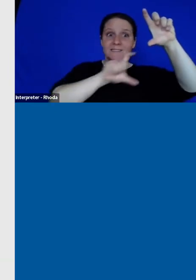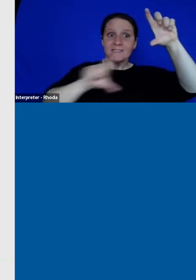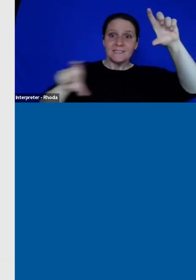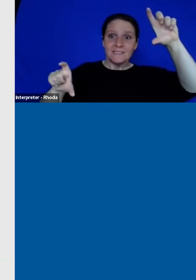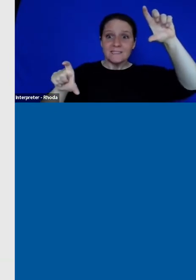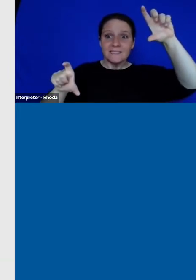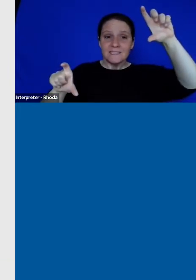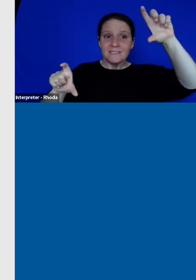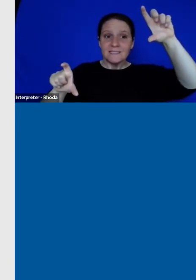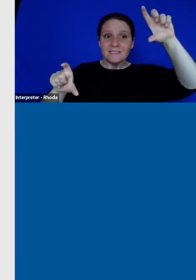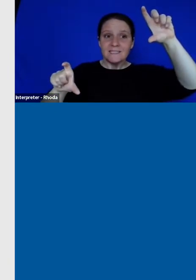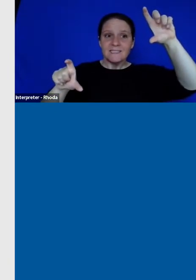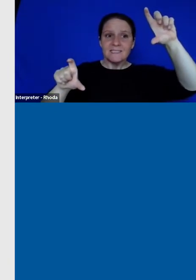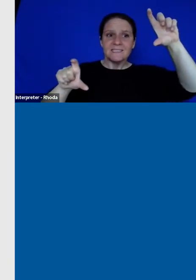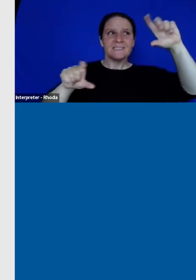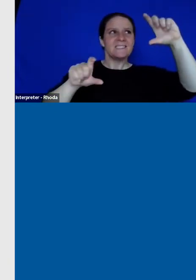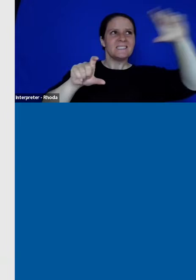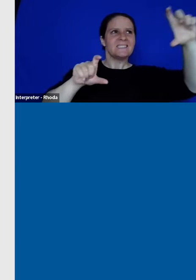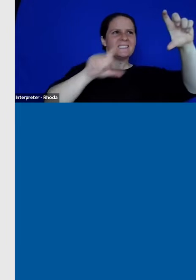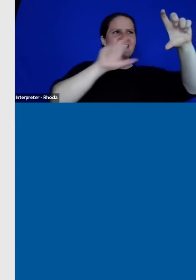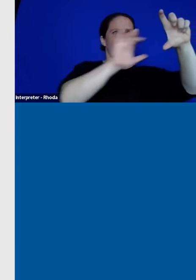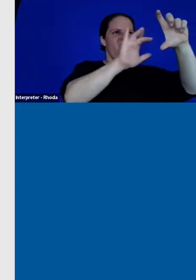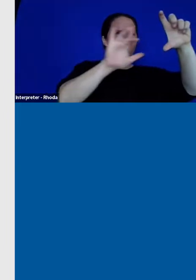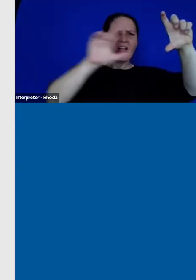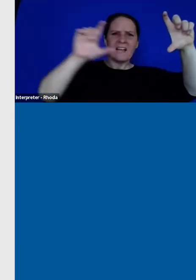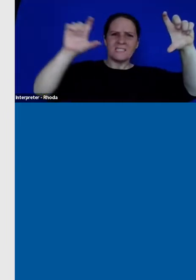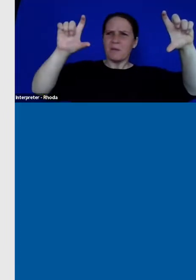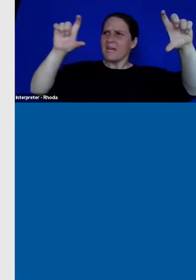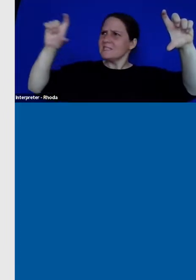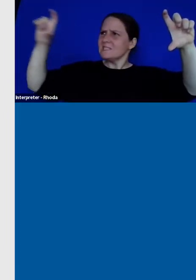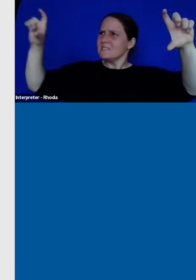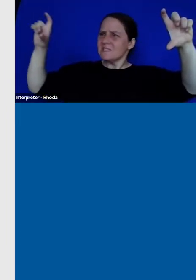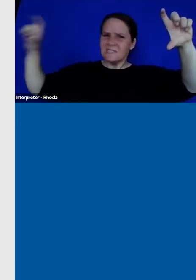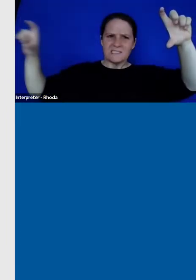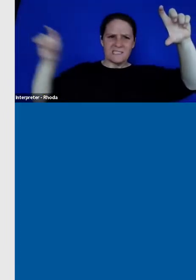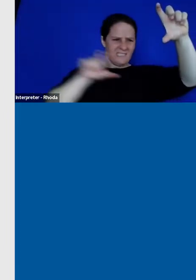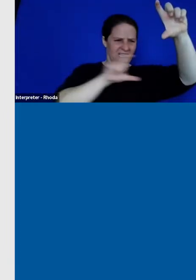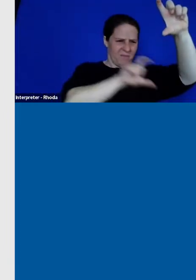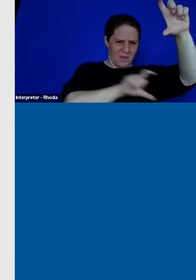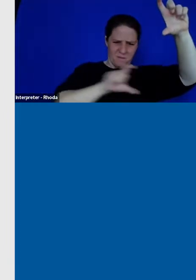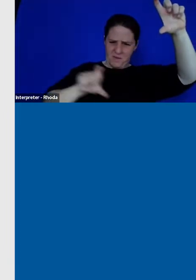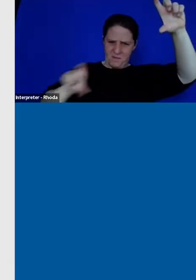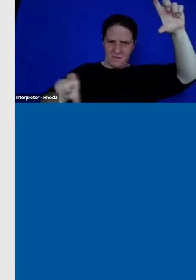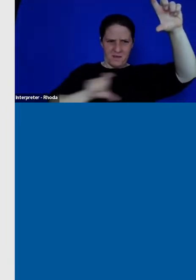but it's spaced out and stacked on three lines to the left. Then we have really tiny body text